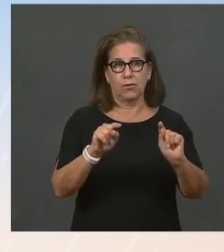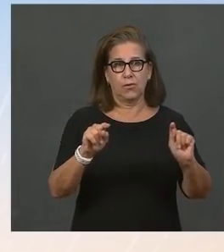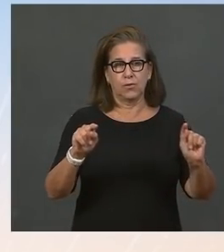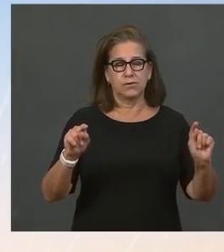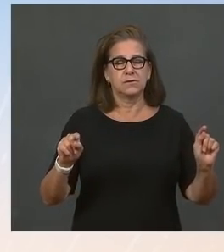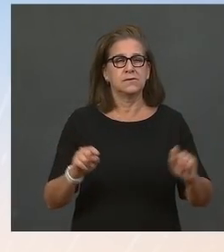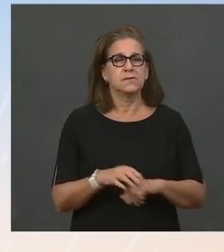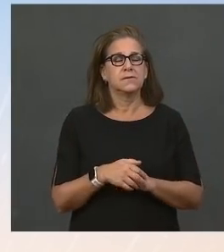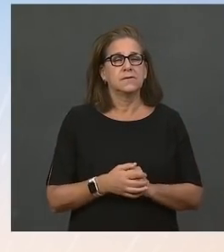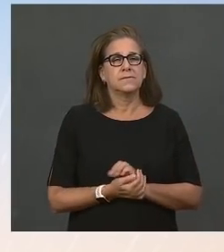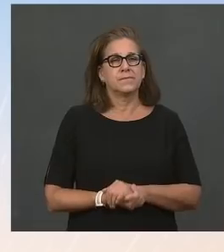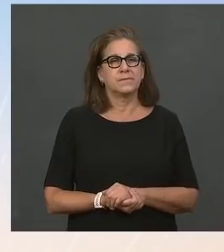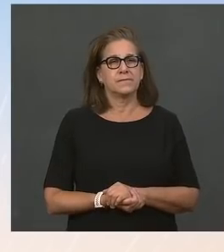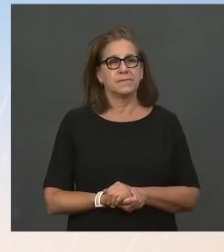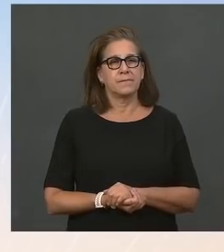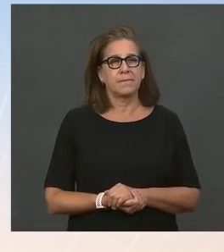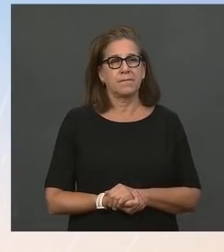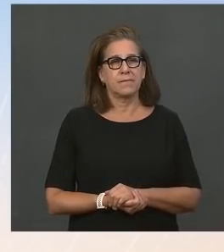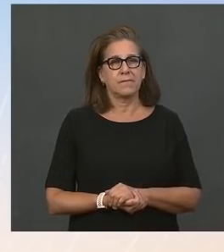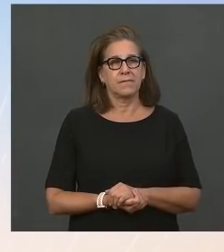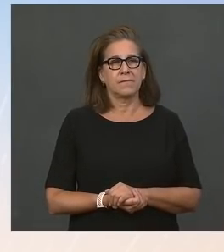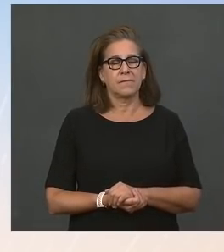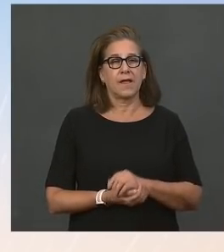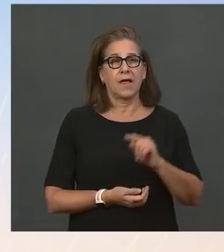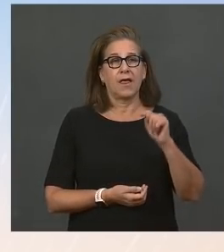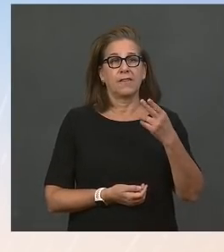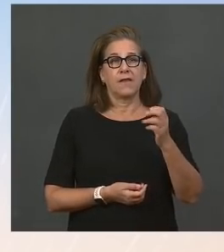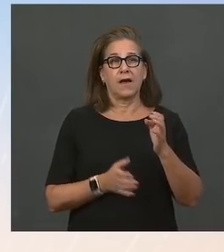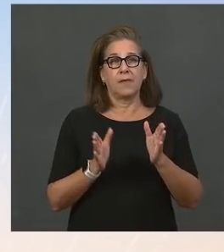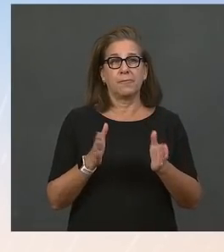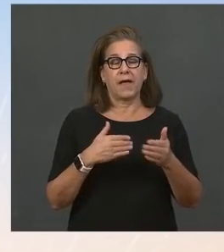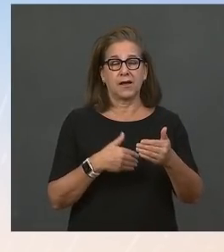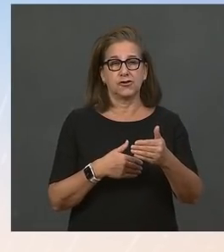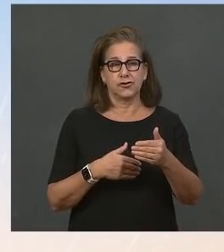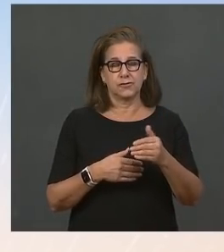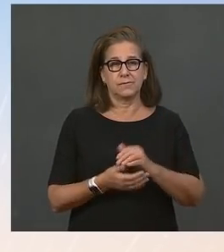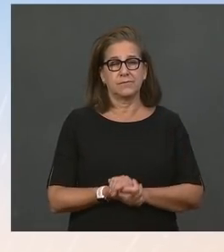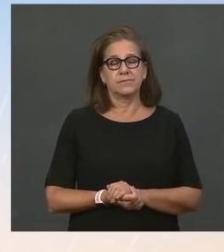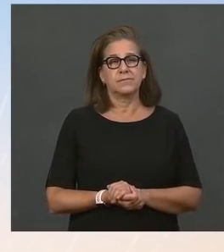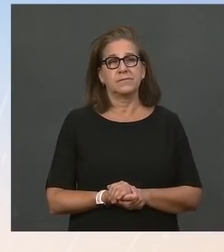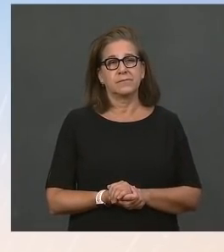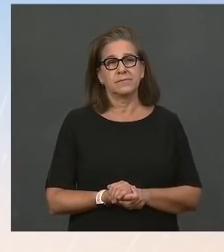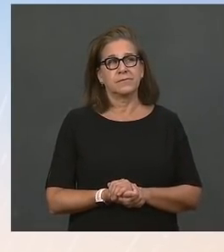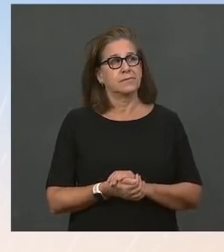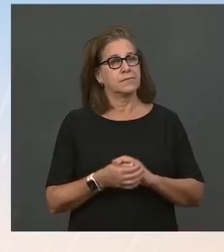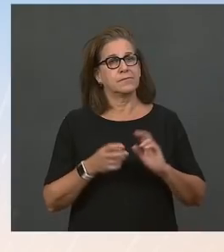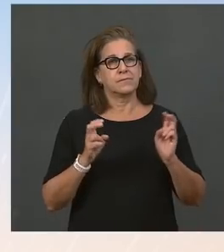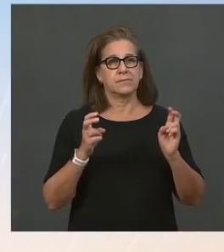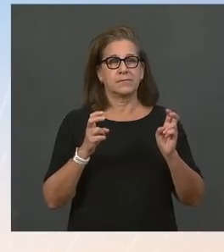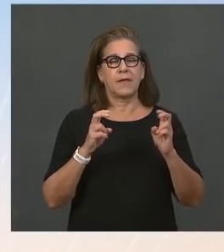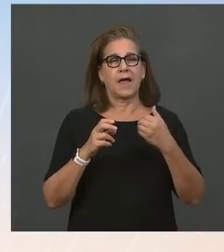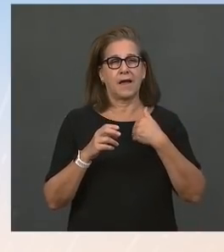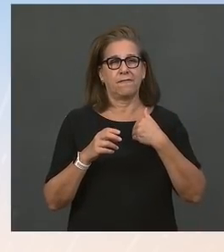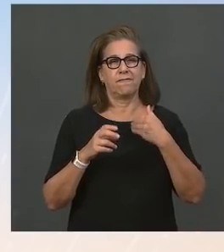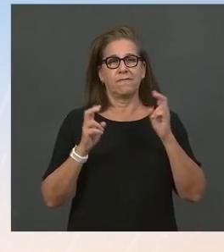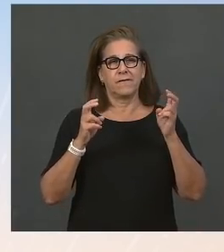· the largest investment in childcare and early education ch- childhood education in history, with the first national universal preschool program